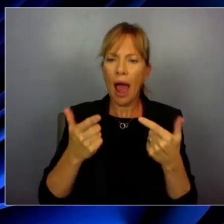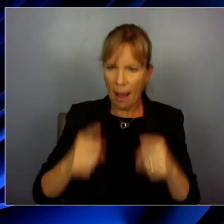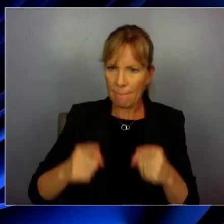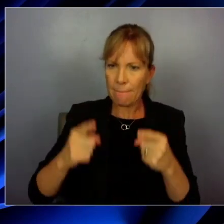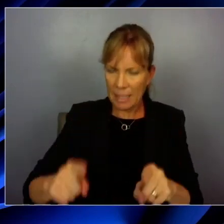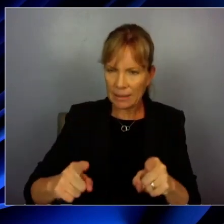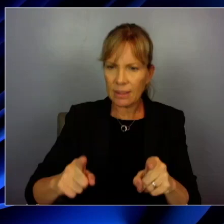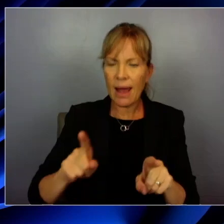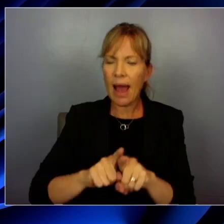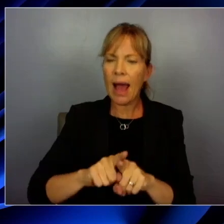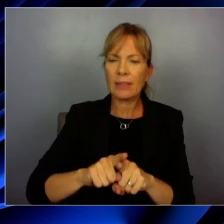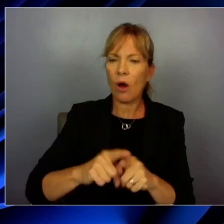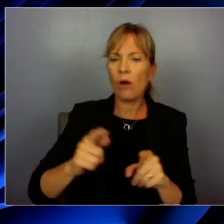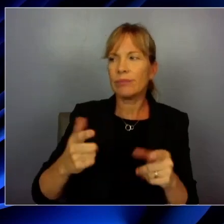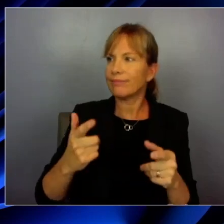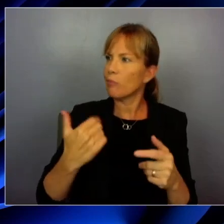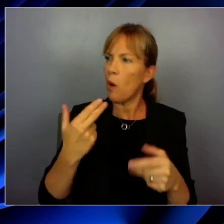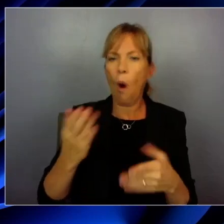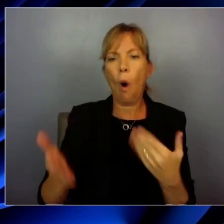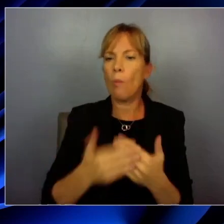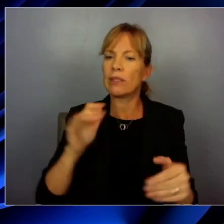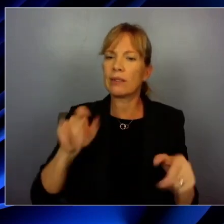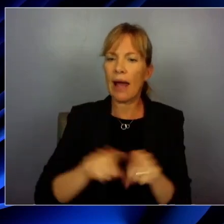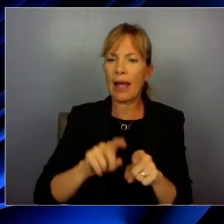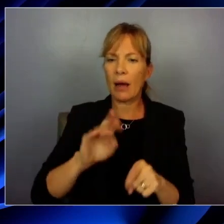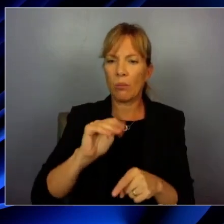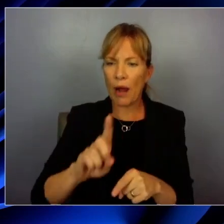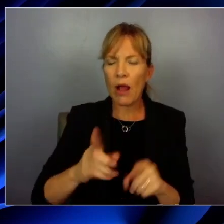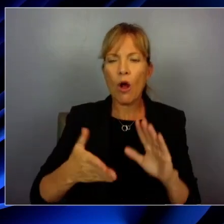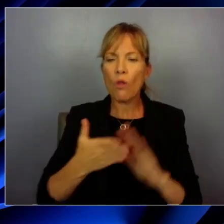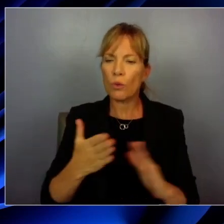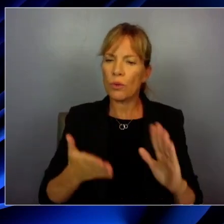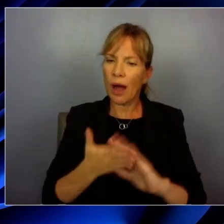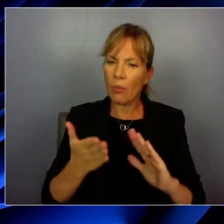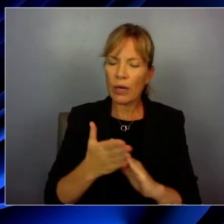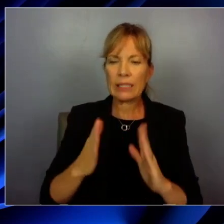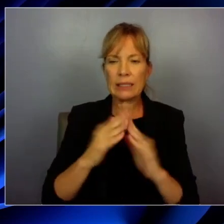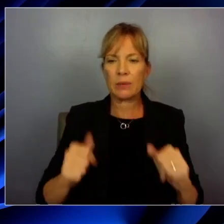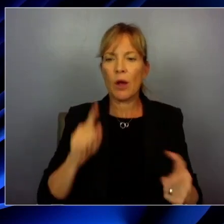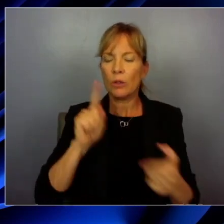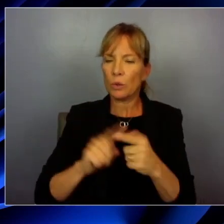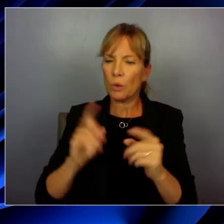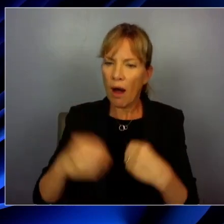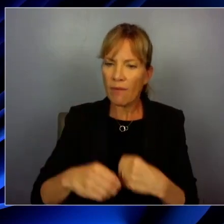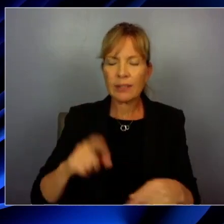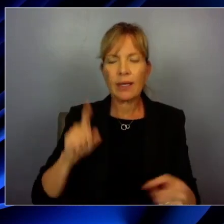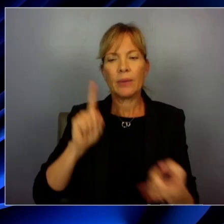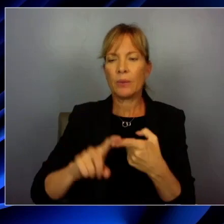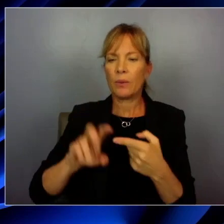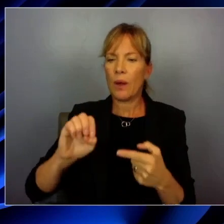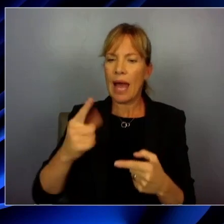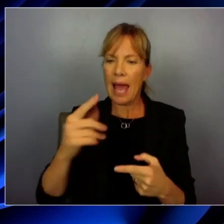almost through the operating system and into office and into edge. So I've got some icons up on